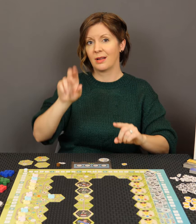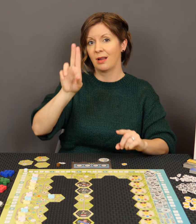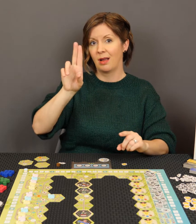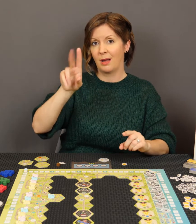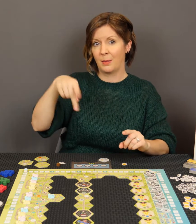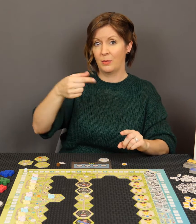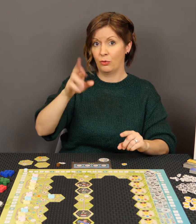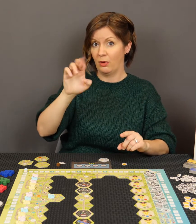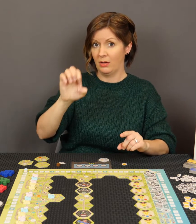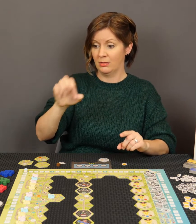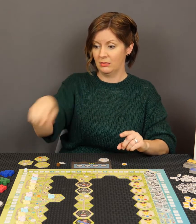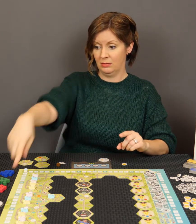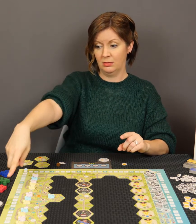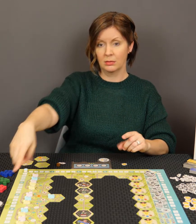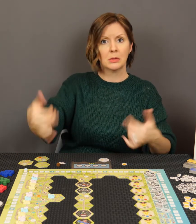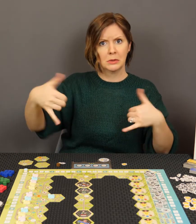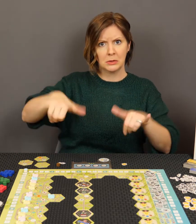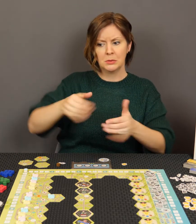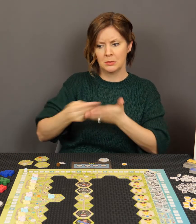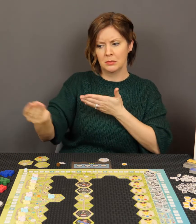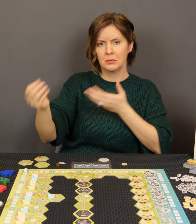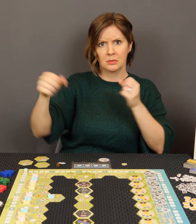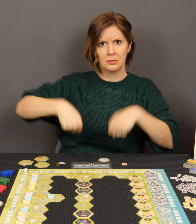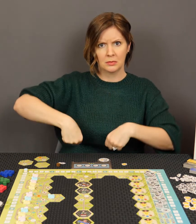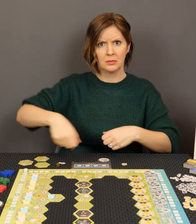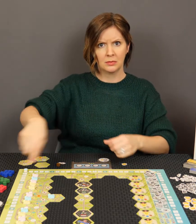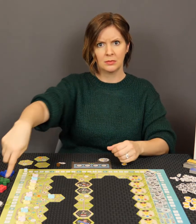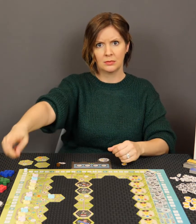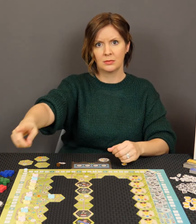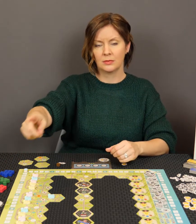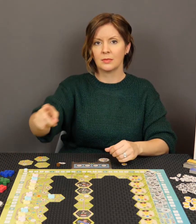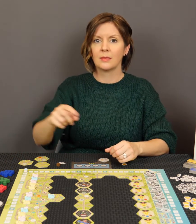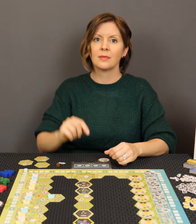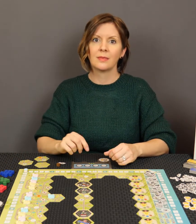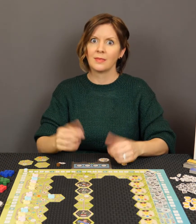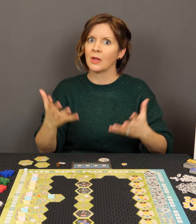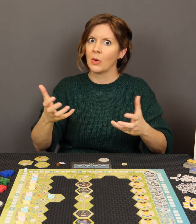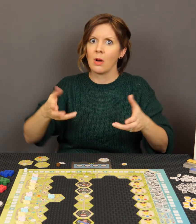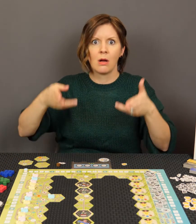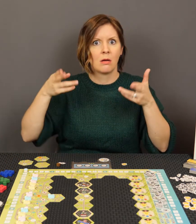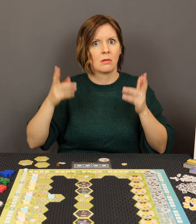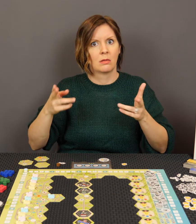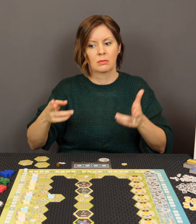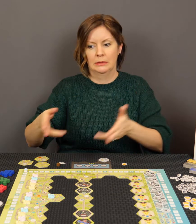But, you can still buy upgrade tiles if you want to.